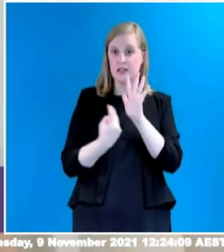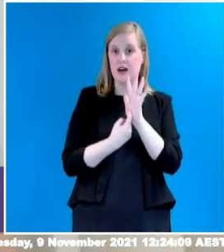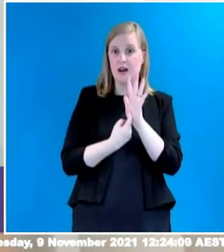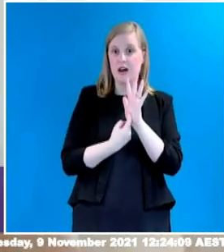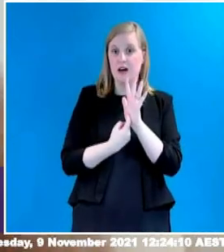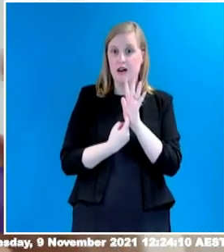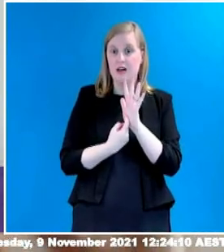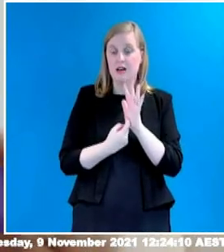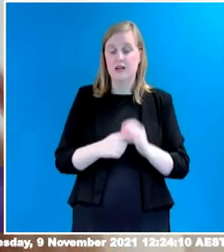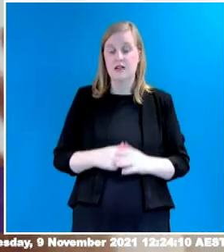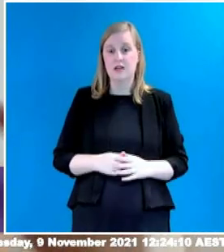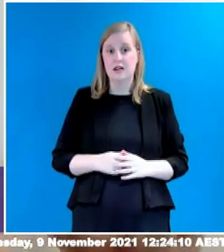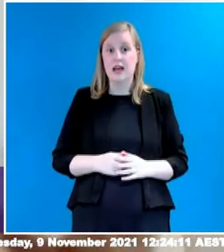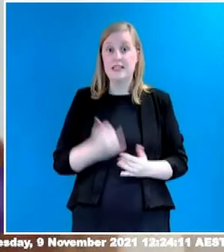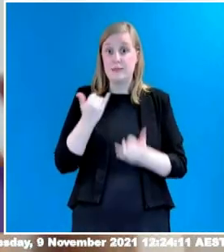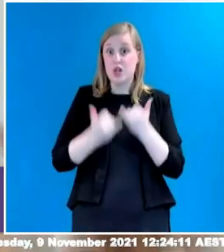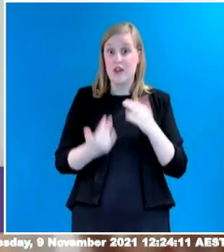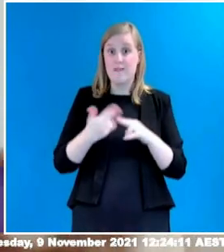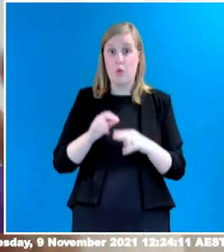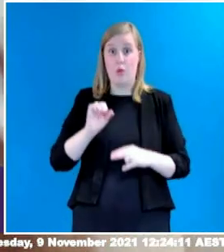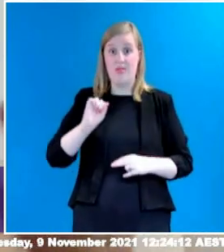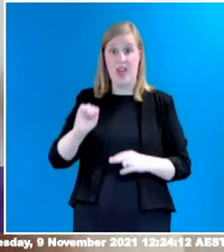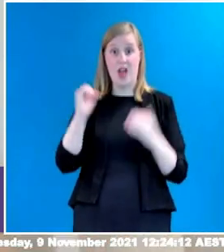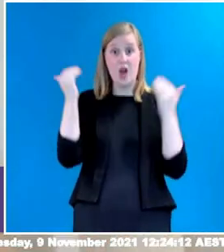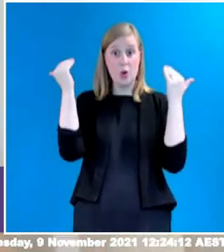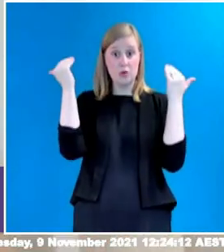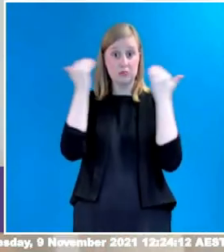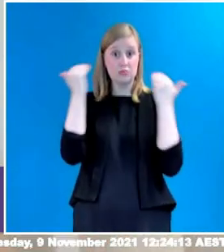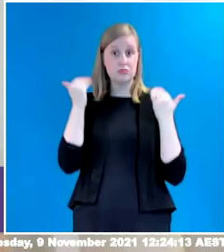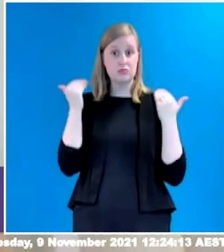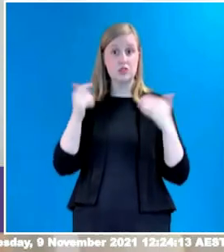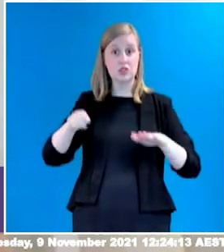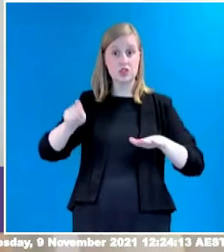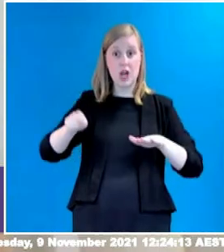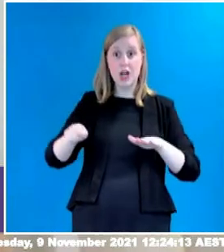So appointing judges, magistrates, those sorts of people,